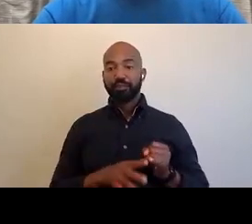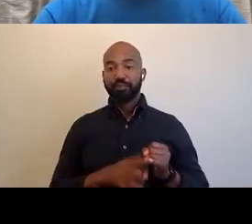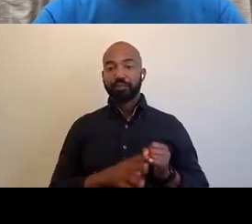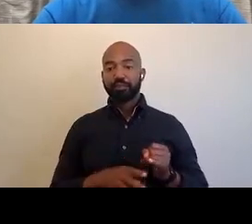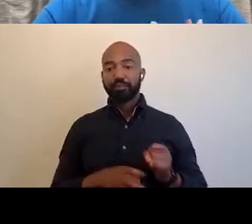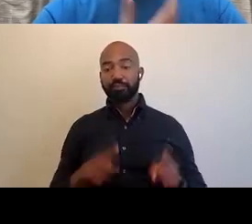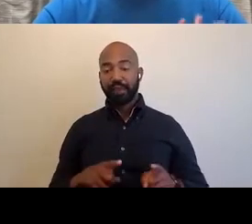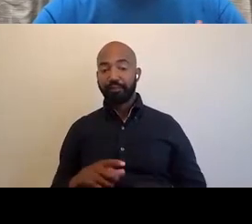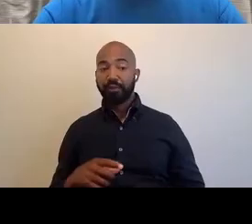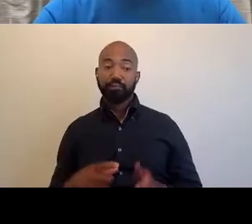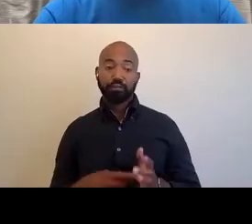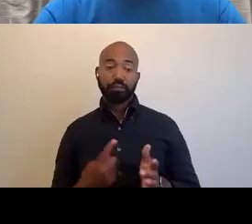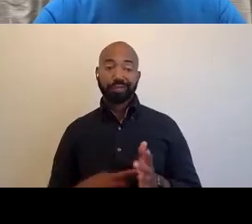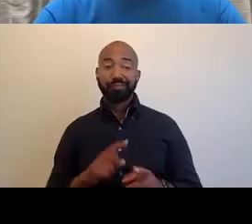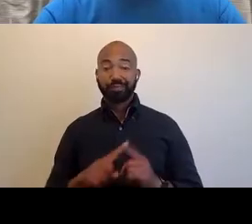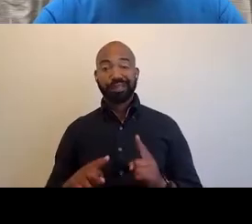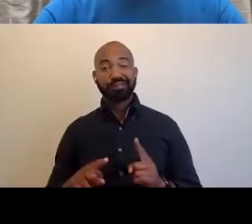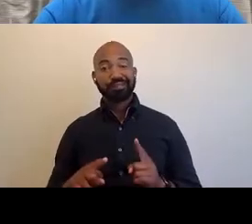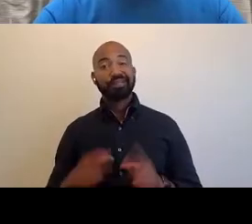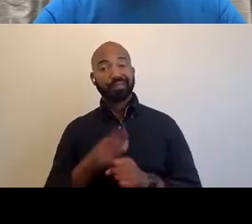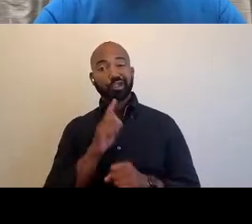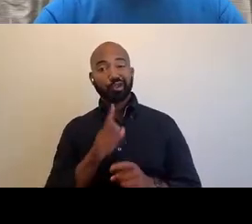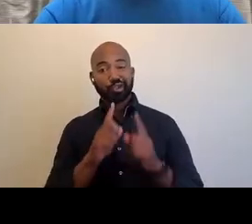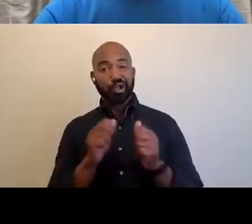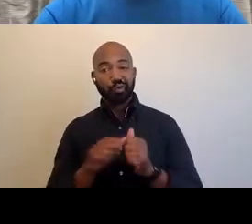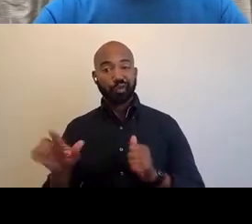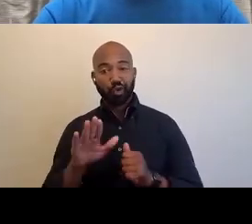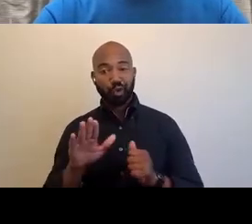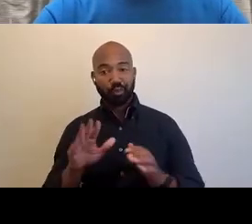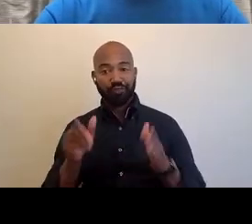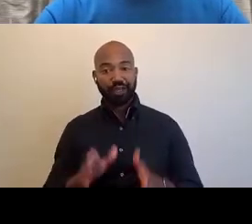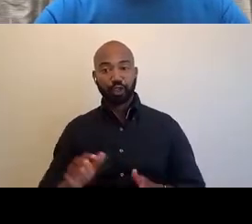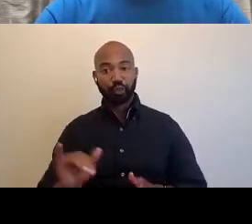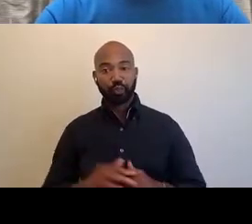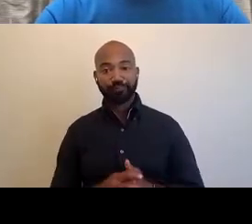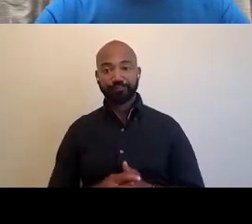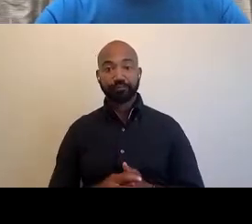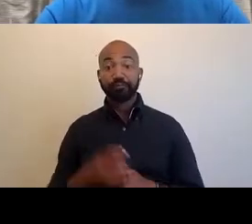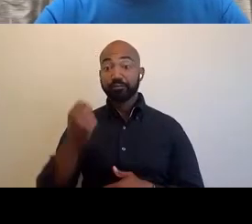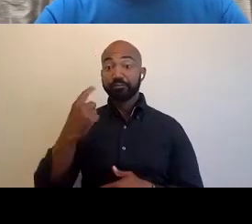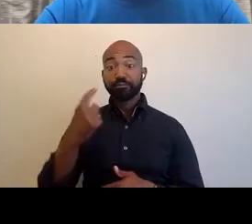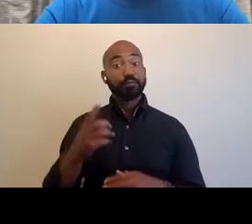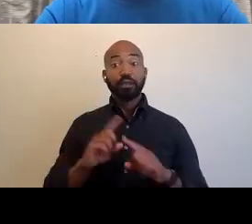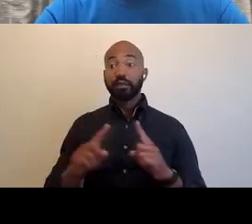that I would encourage everyone to bring up to their prescribers as well. The good news is that there's no increased risk of breast cancer.